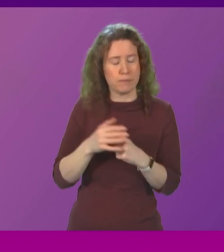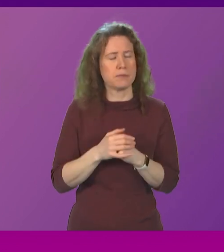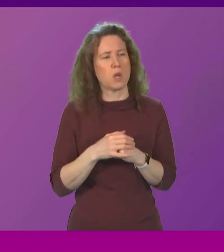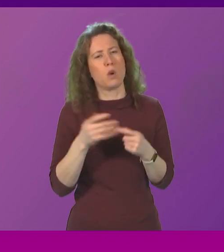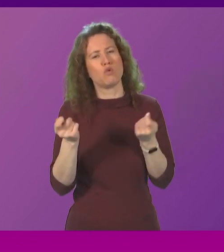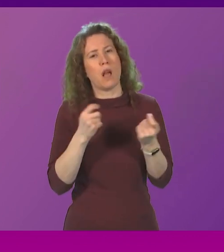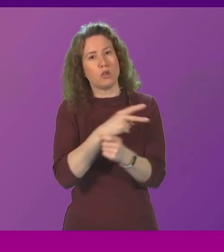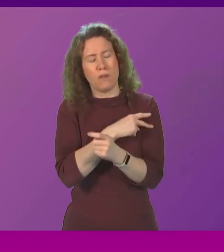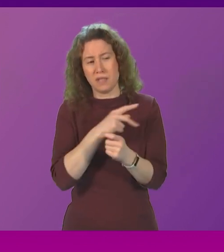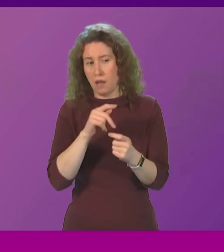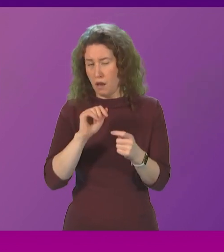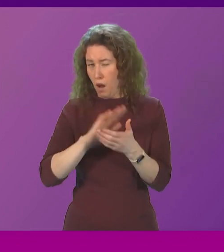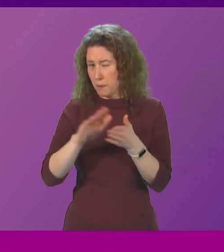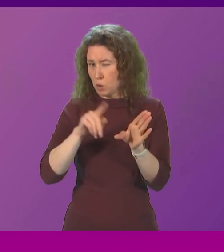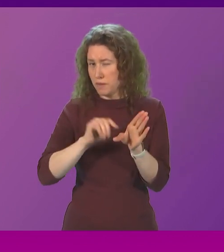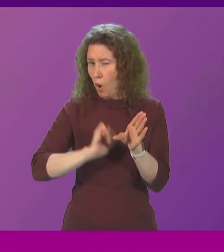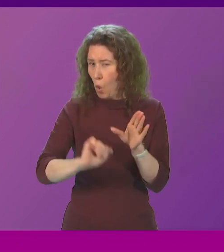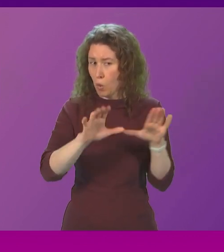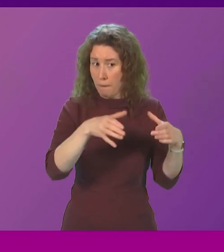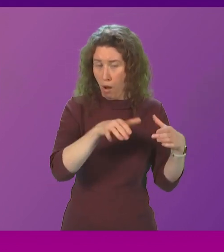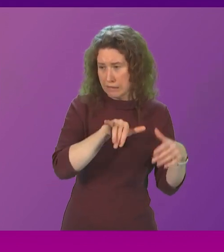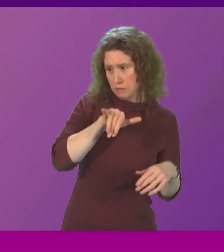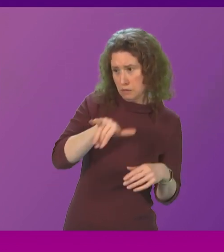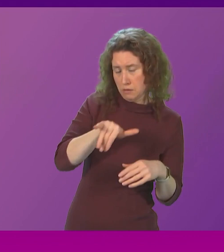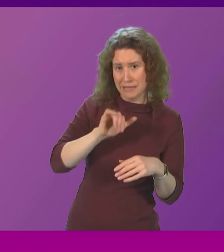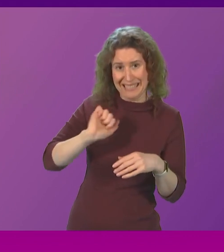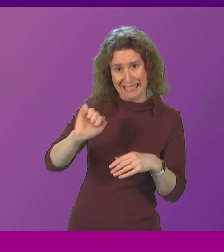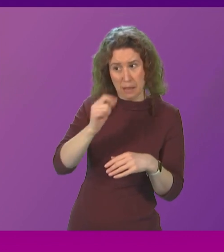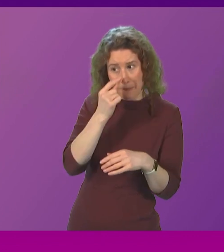If members of Humza Yousaf’s own party have no confidence in his ability to manage the